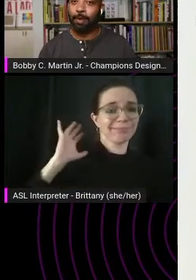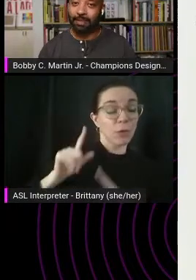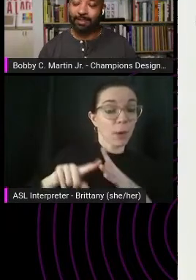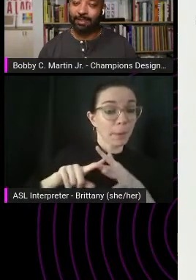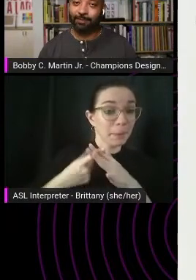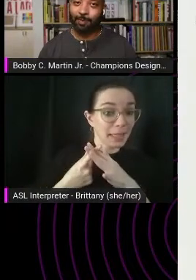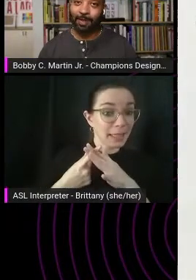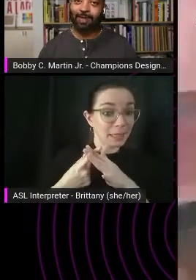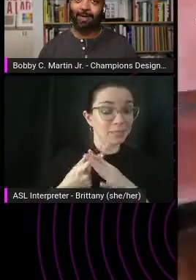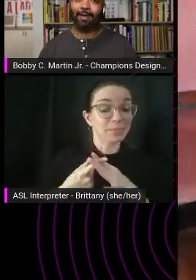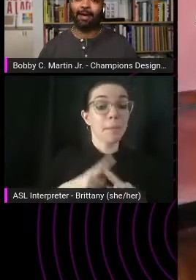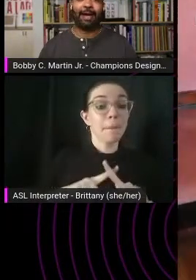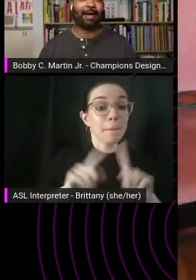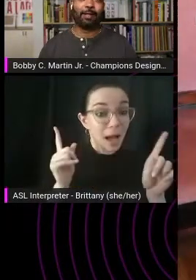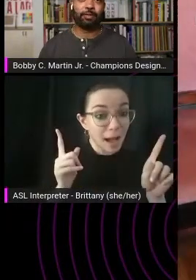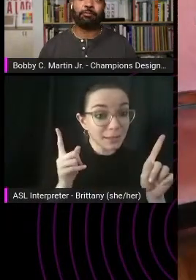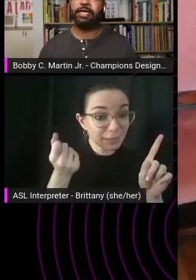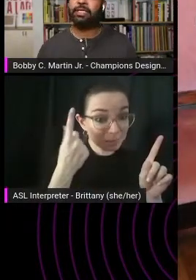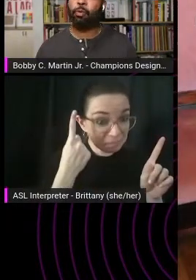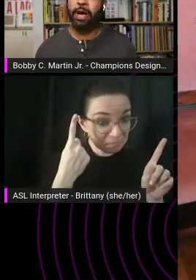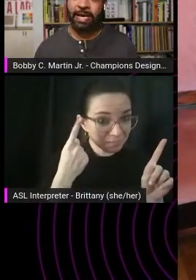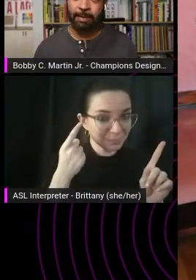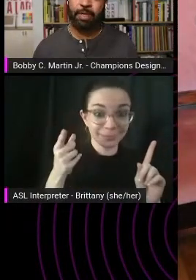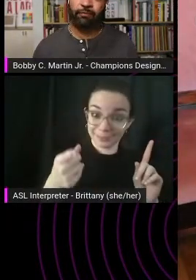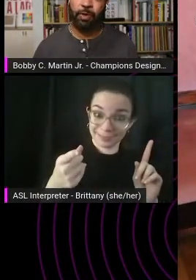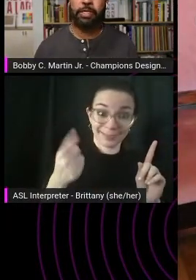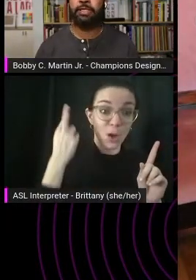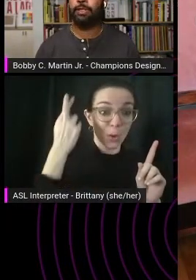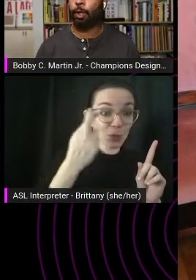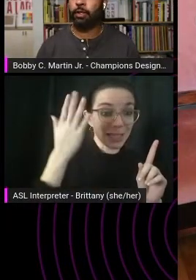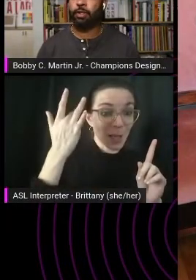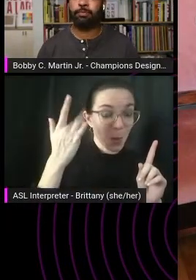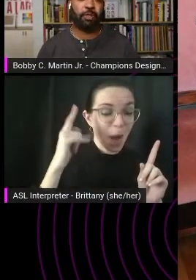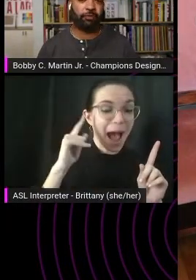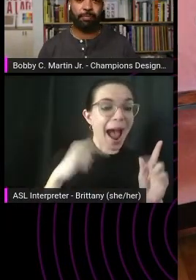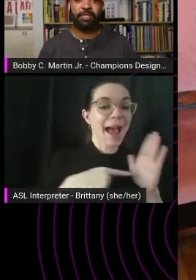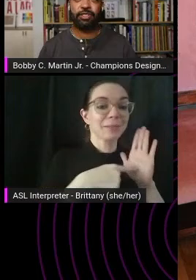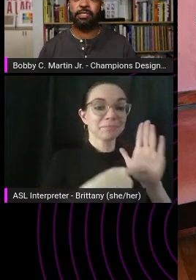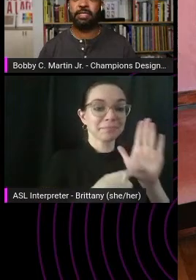But, there was a reason why I put a focus on those beautiful benches